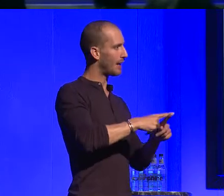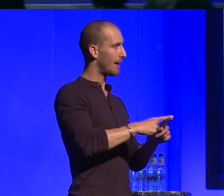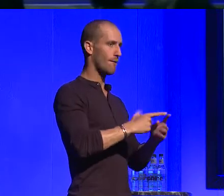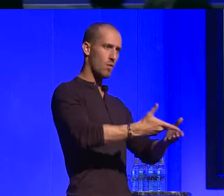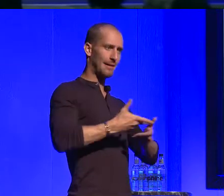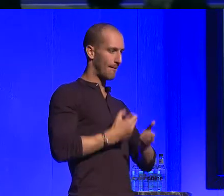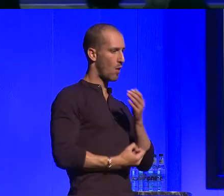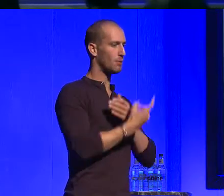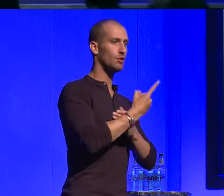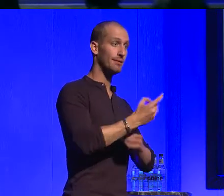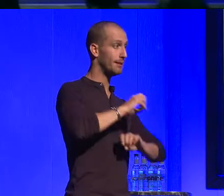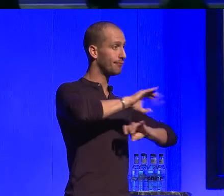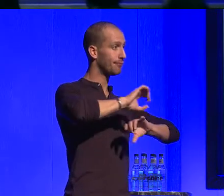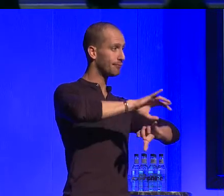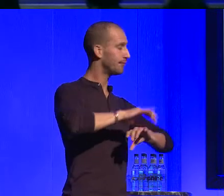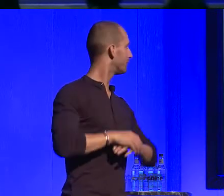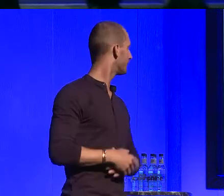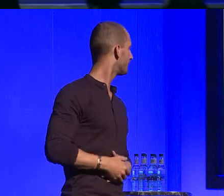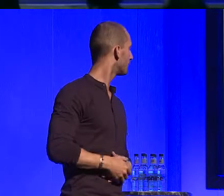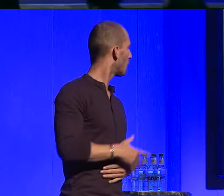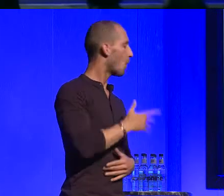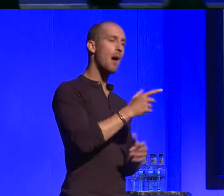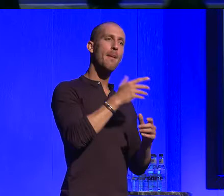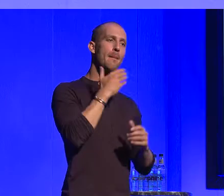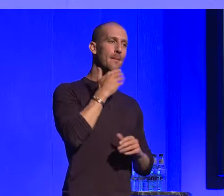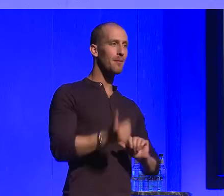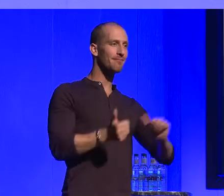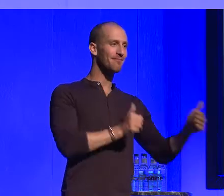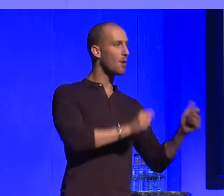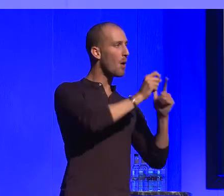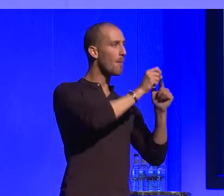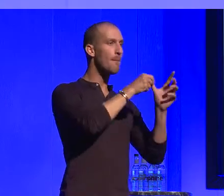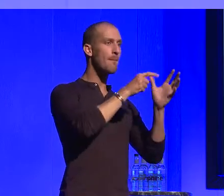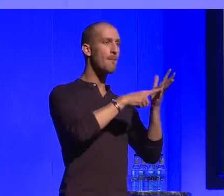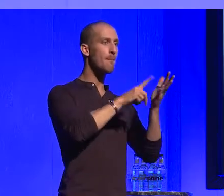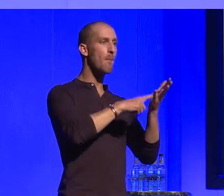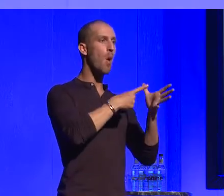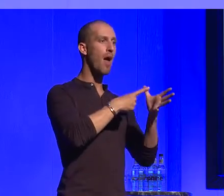So can I start, please, by asking Paula and Kevin to just give us their summary reflections